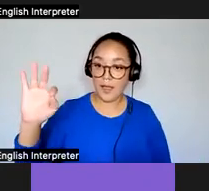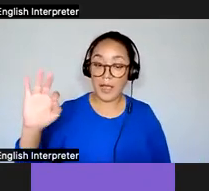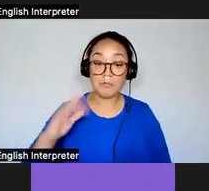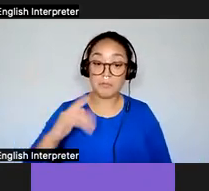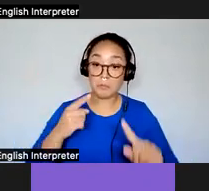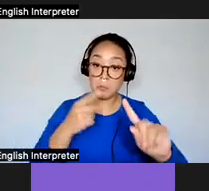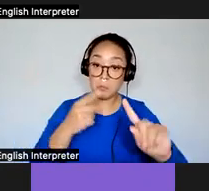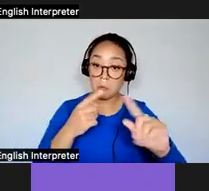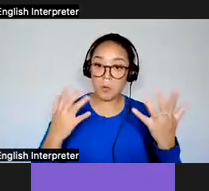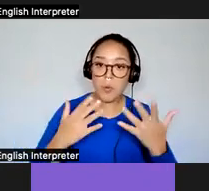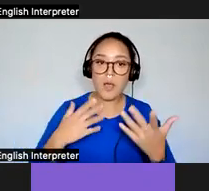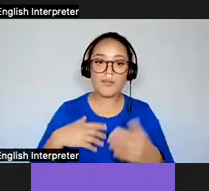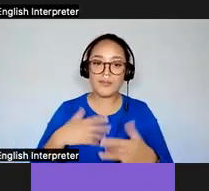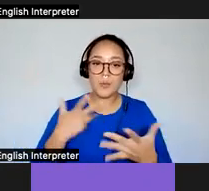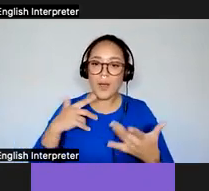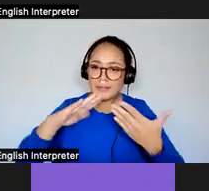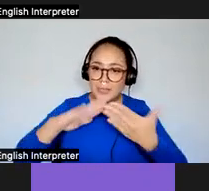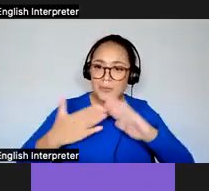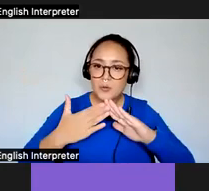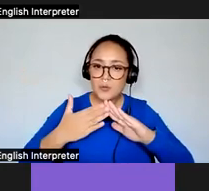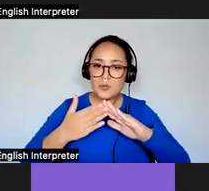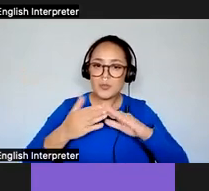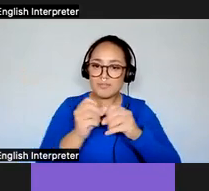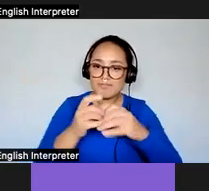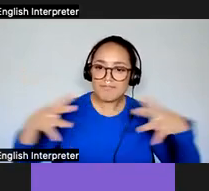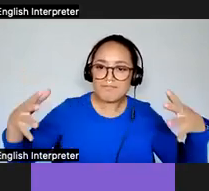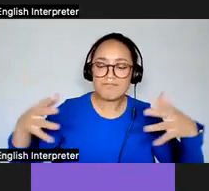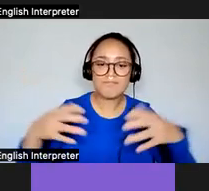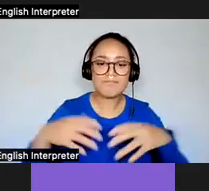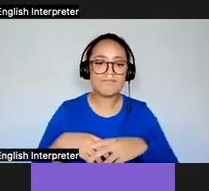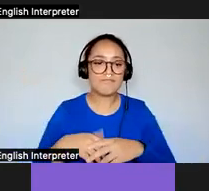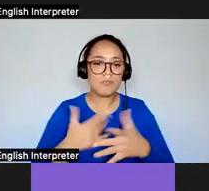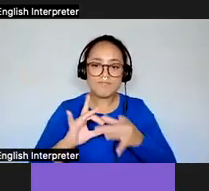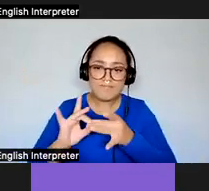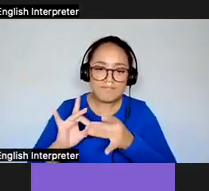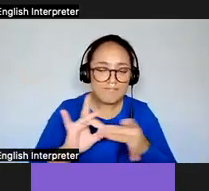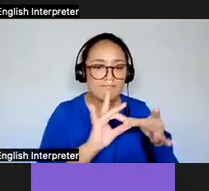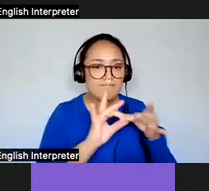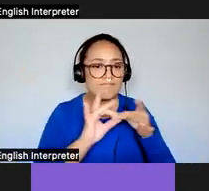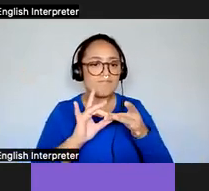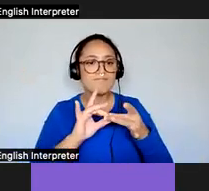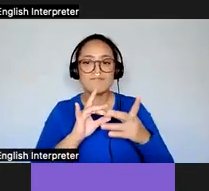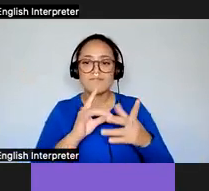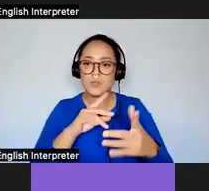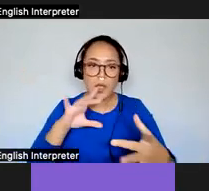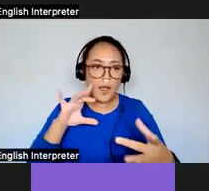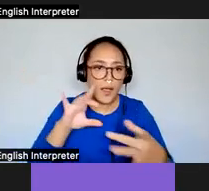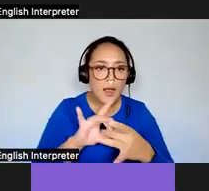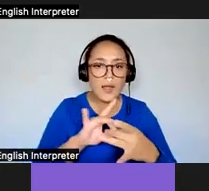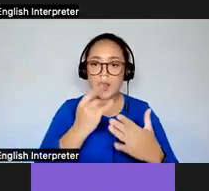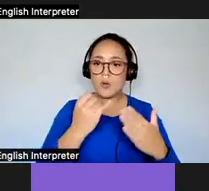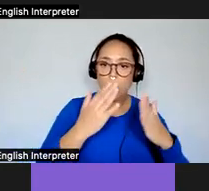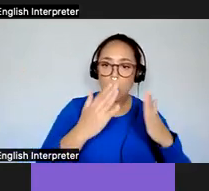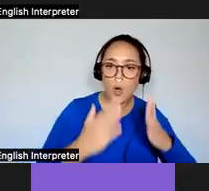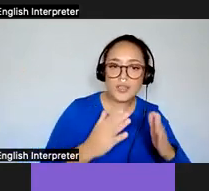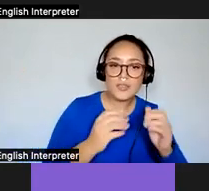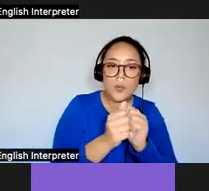It's really about connecting, you know, residents across the city to their local park spaces and to each other.